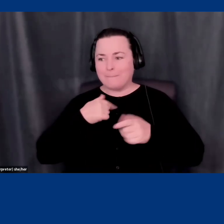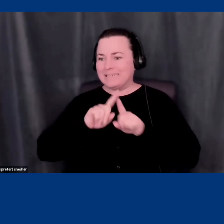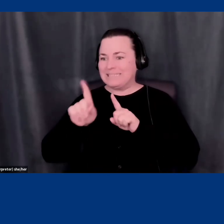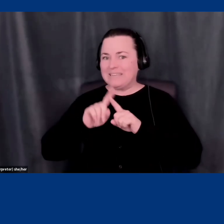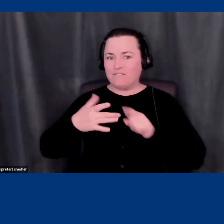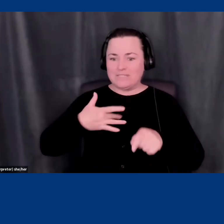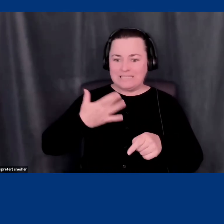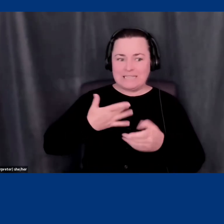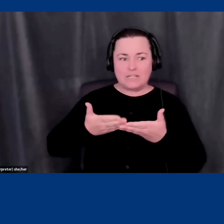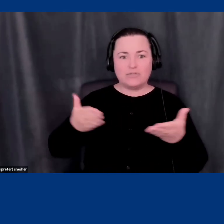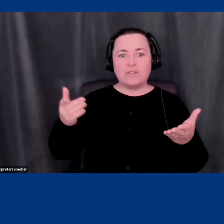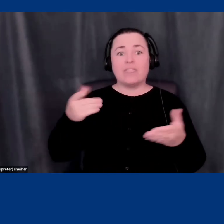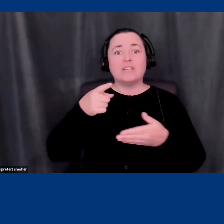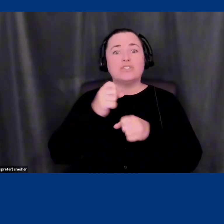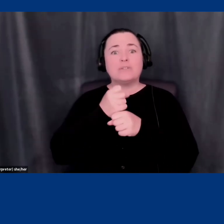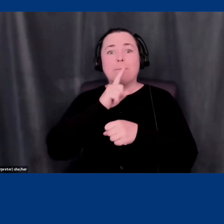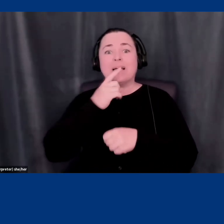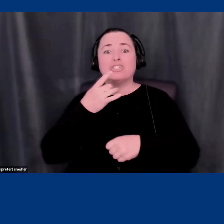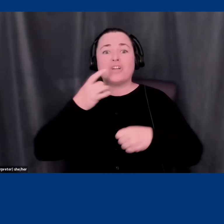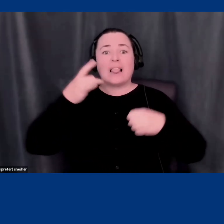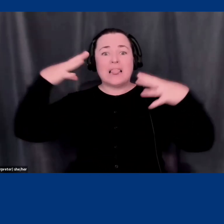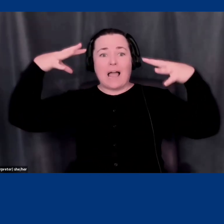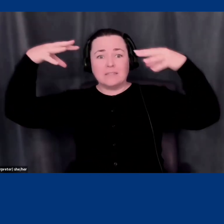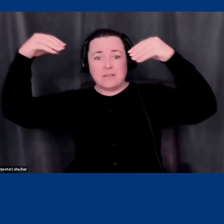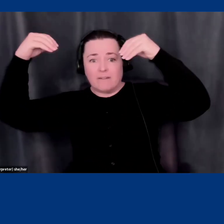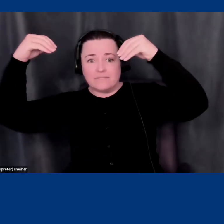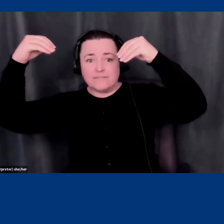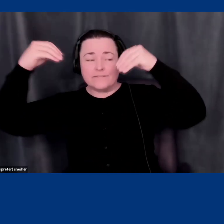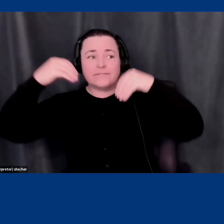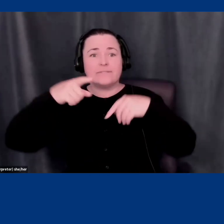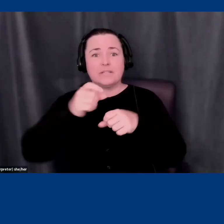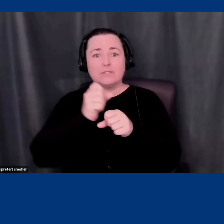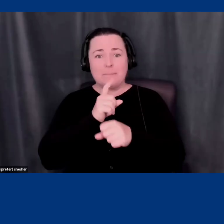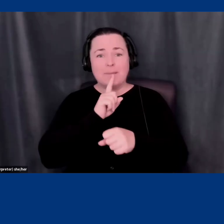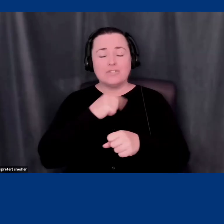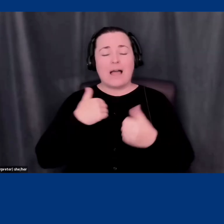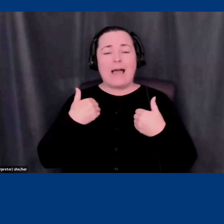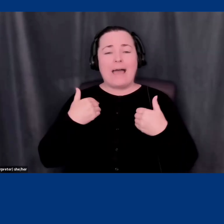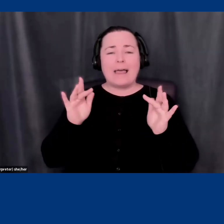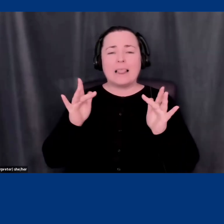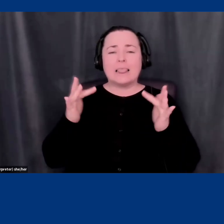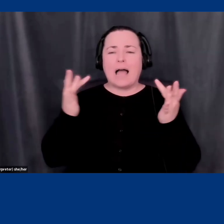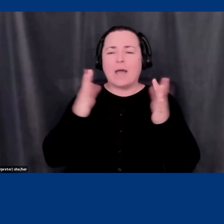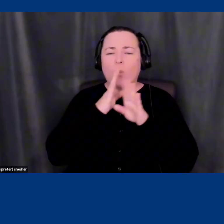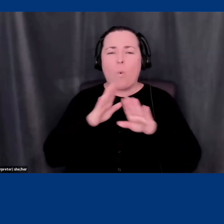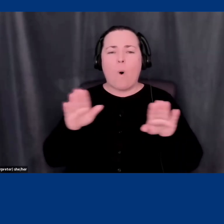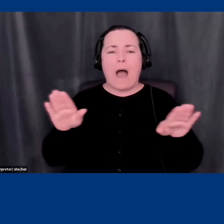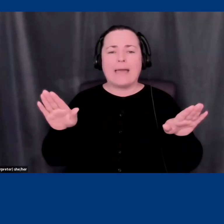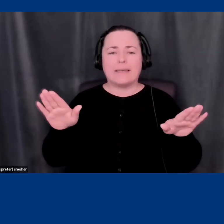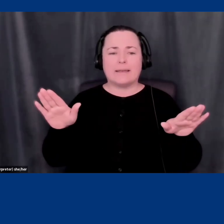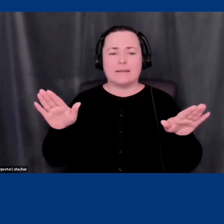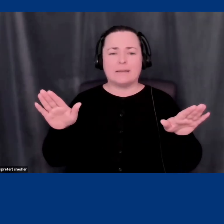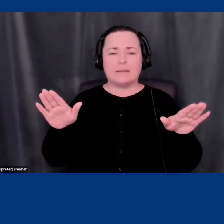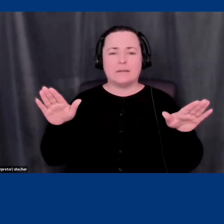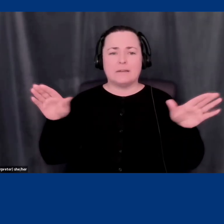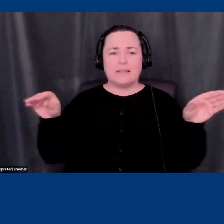the light was off, she made sure I had light noises, she made sure that it was quiet anybody to come in